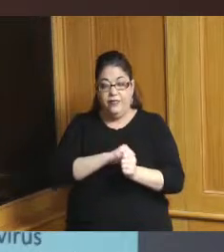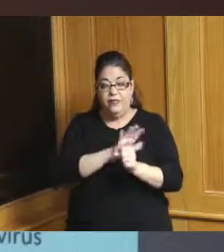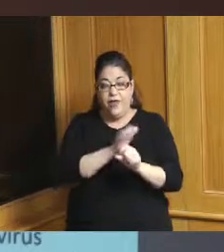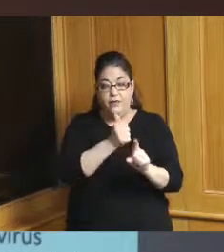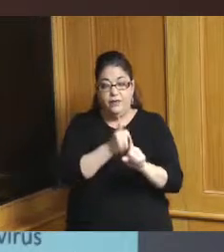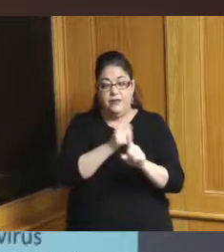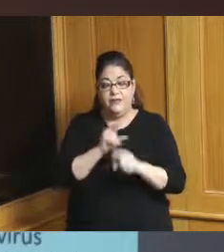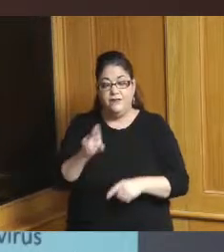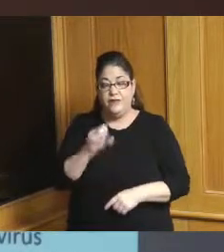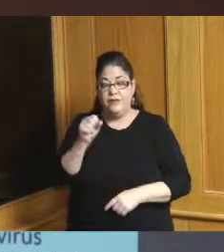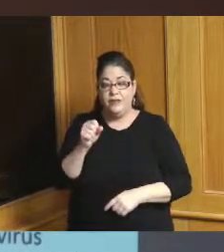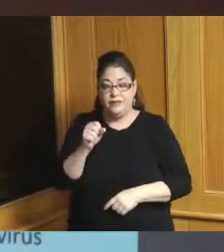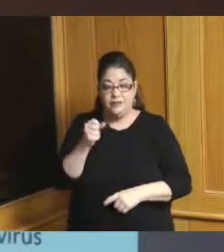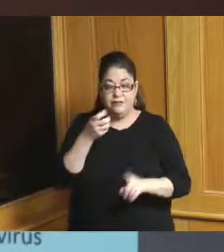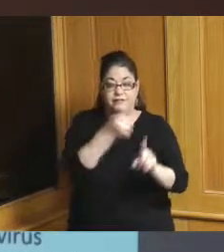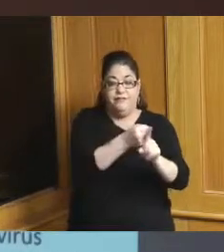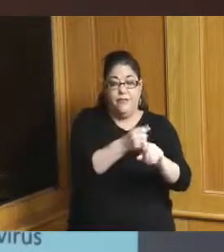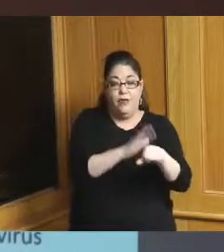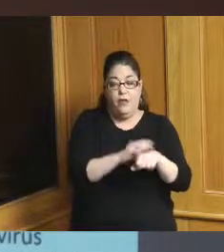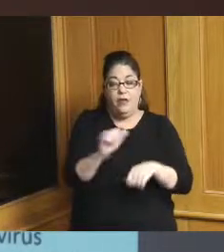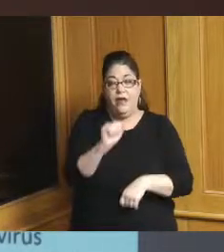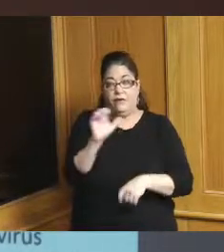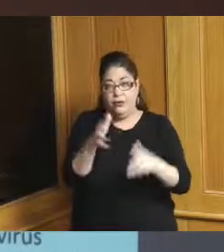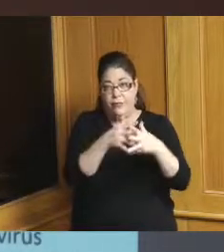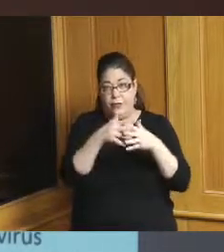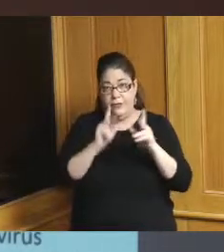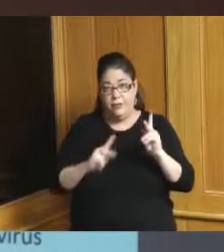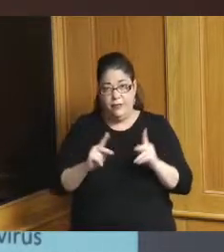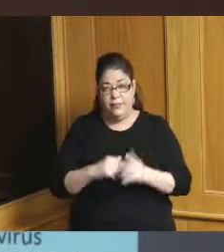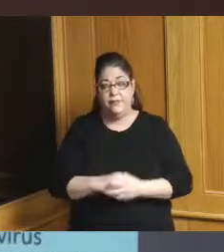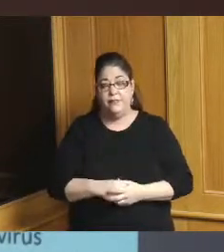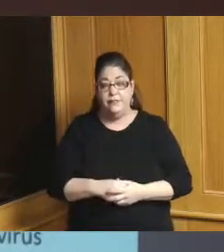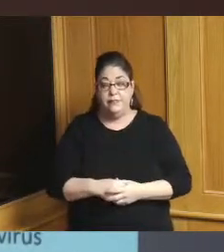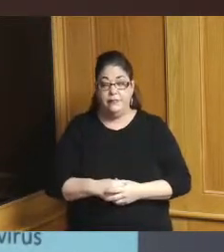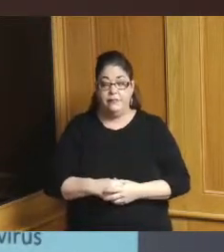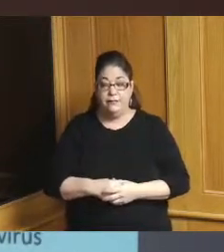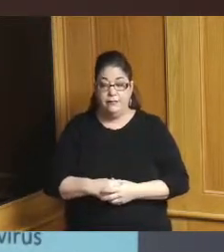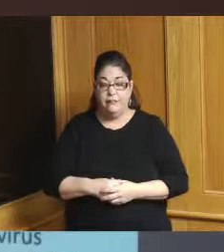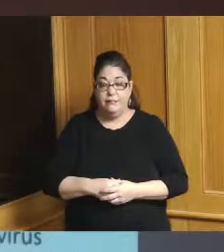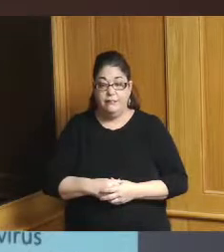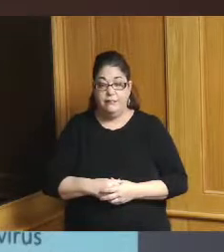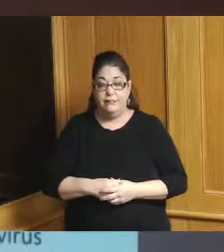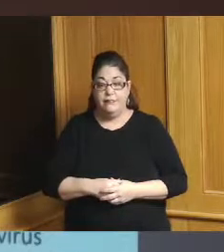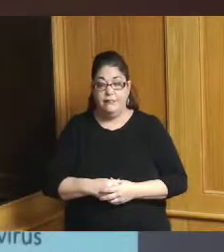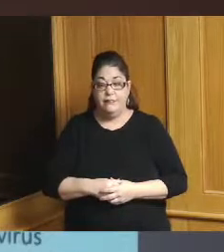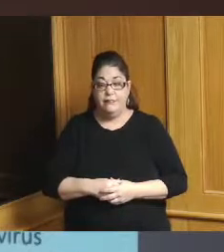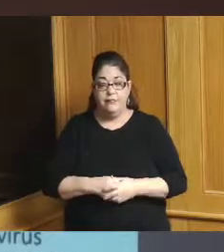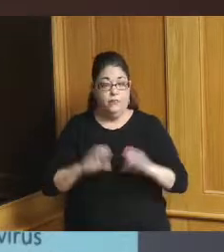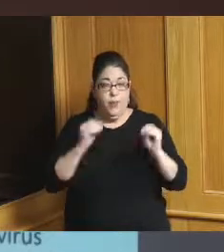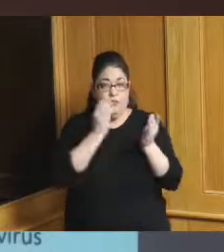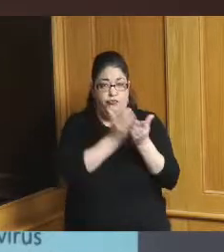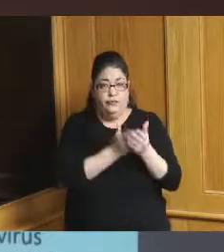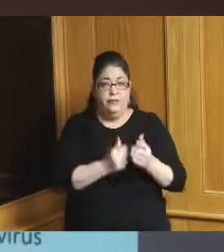African-Americans and so when I look for this for this research to say you know from trials